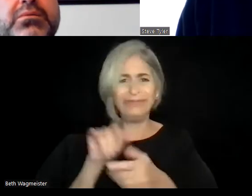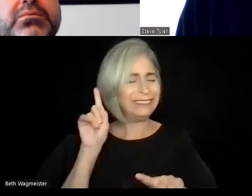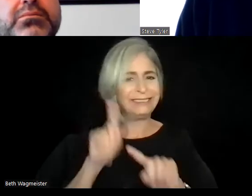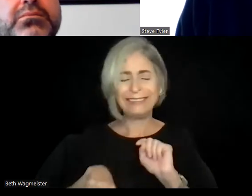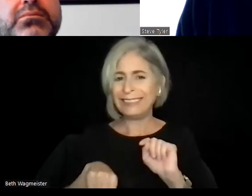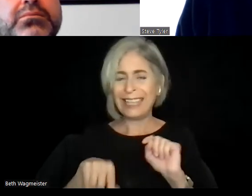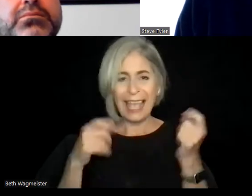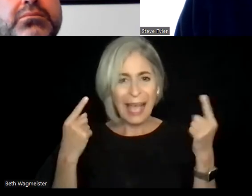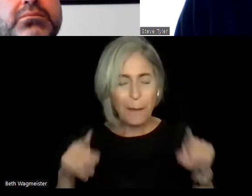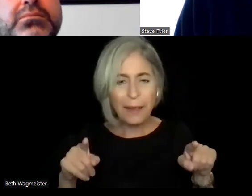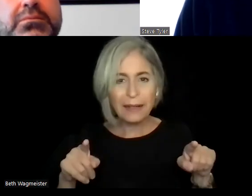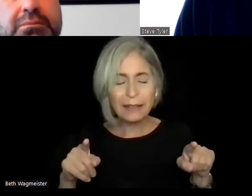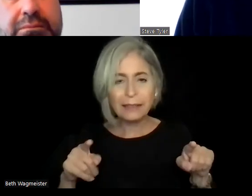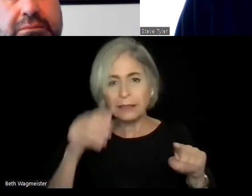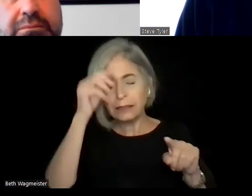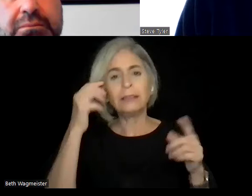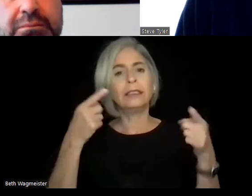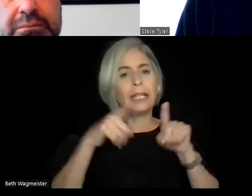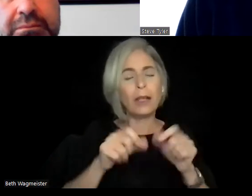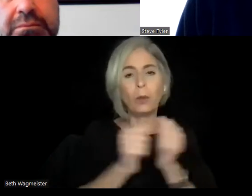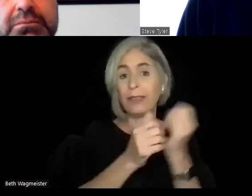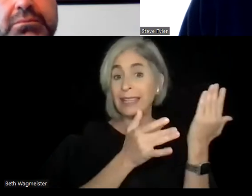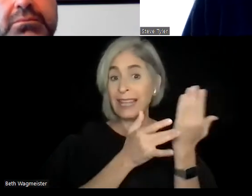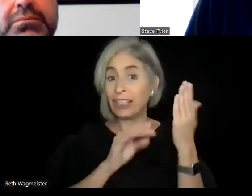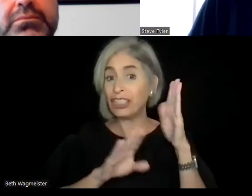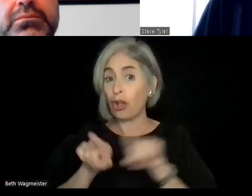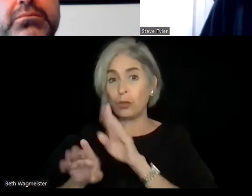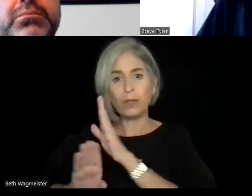a dream. This is madness. There is no way that this would be